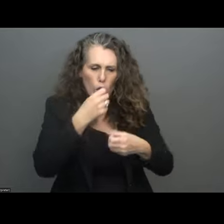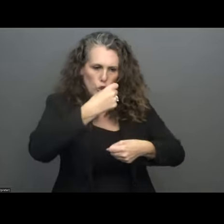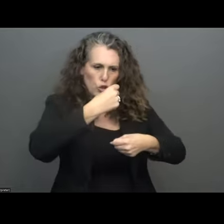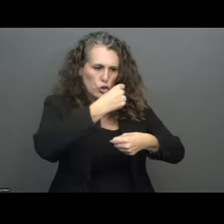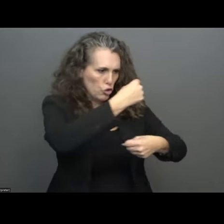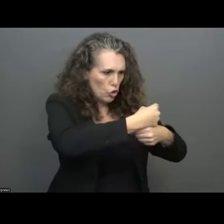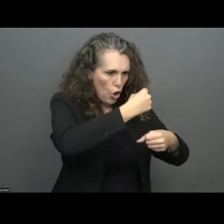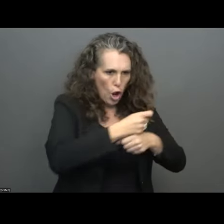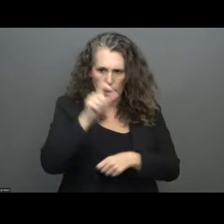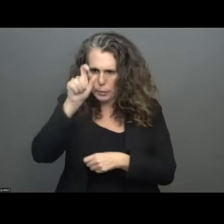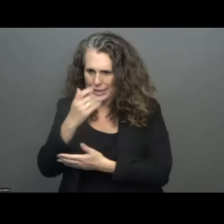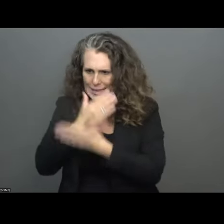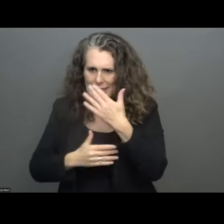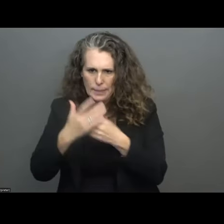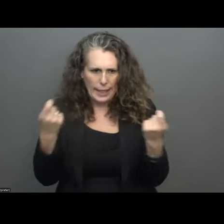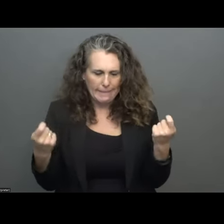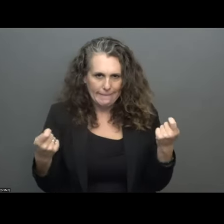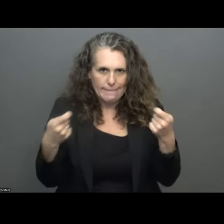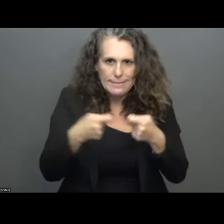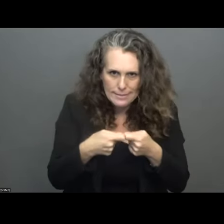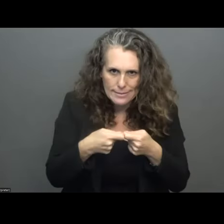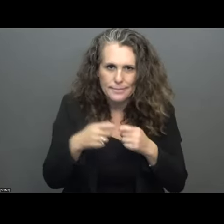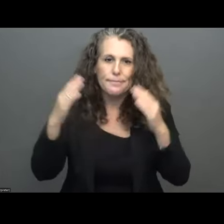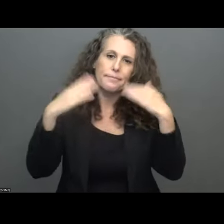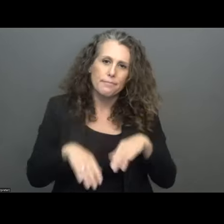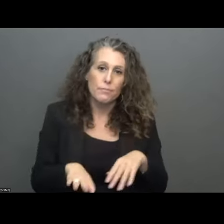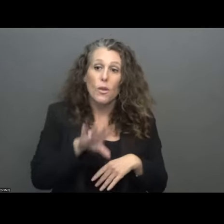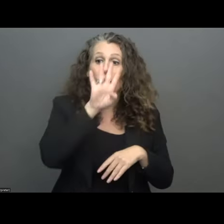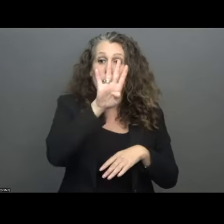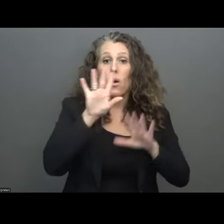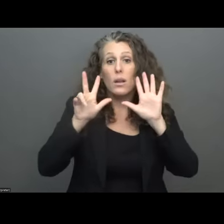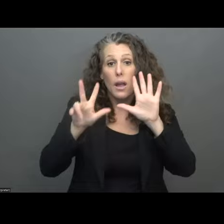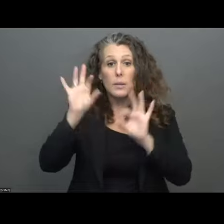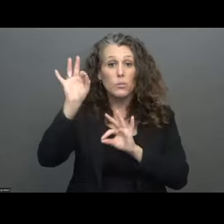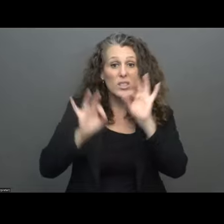and also 48% said development of tools and guidance on the employment of persons with